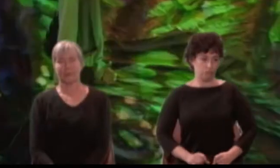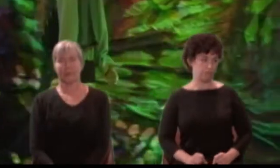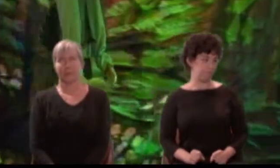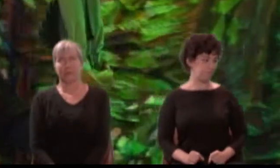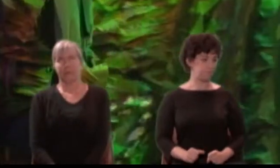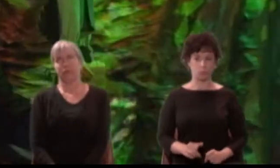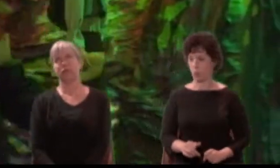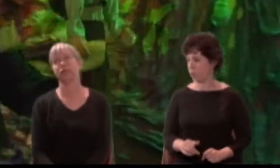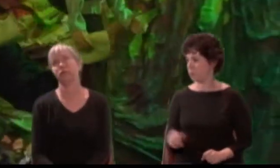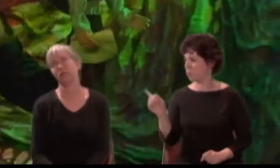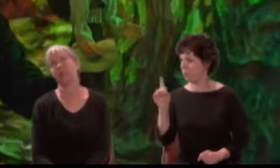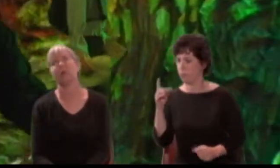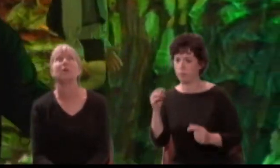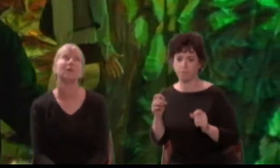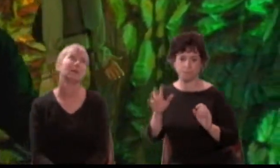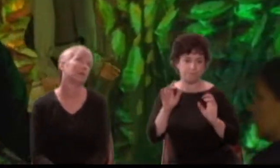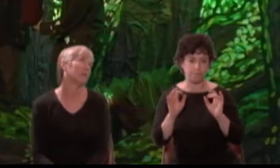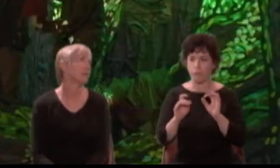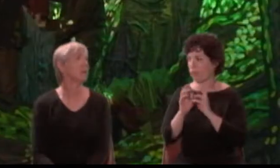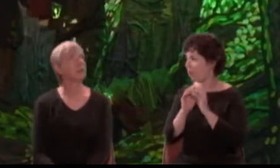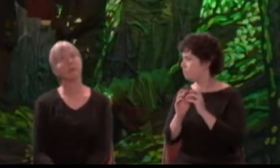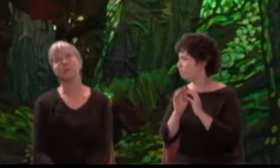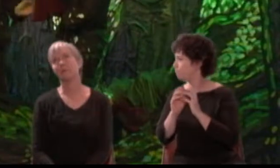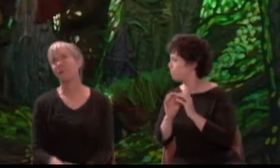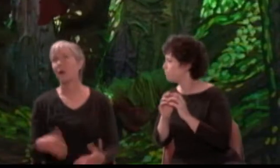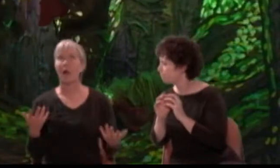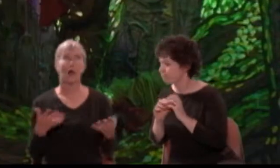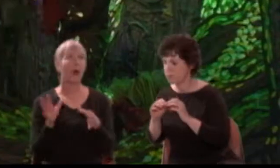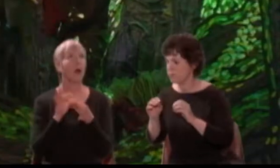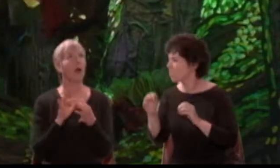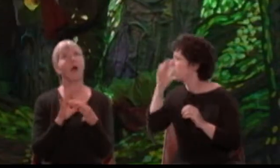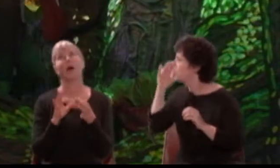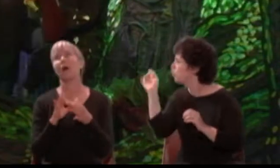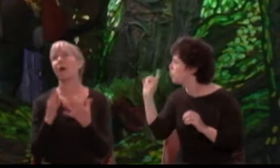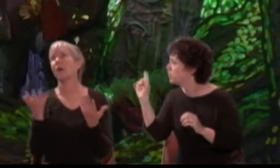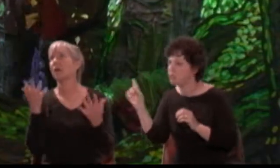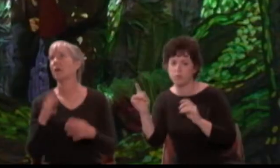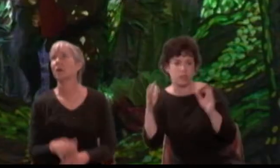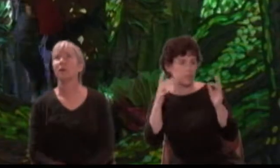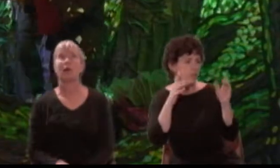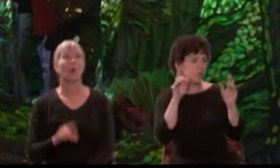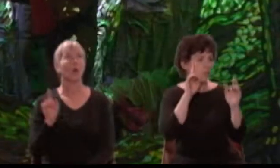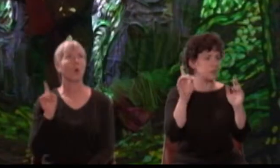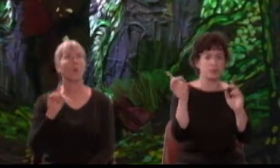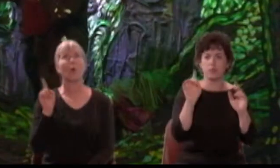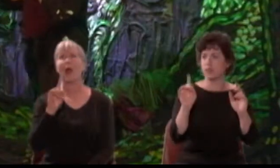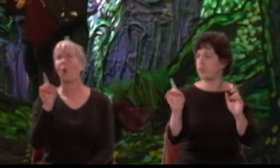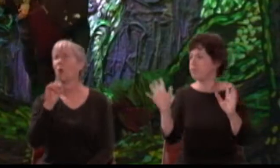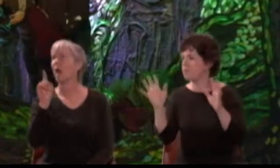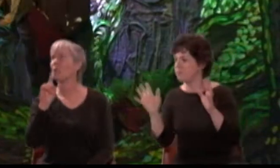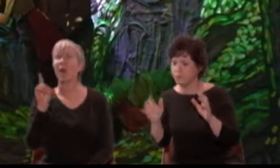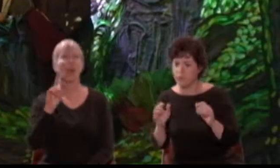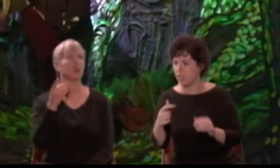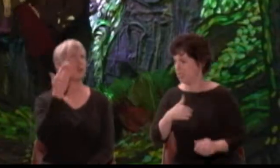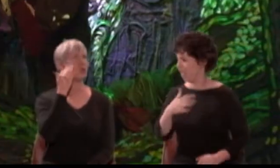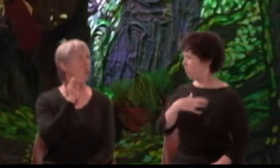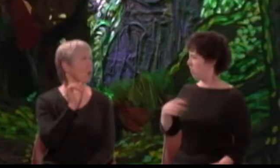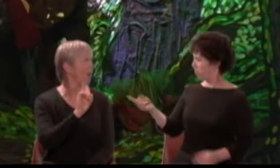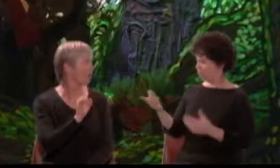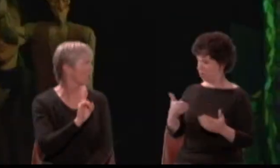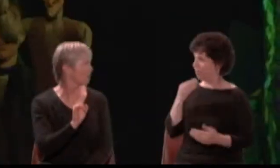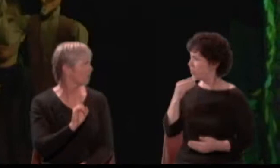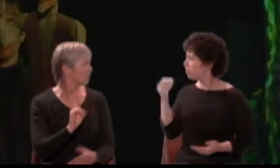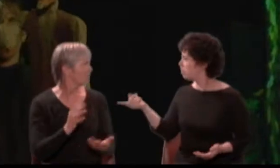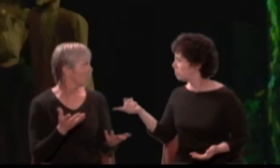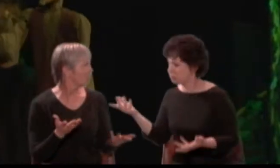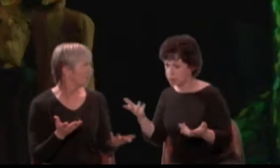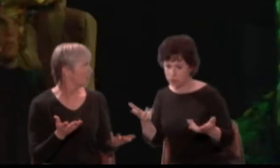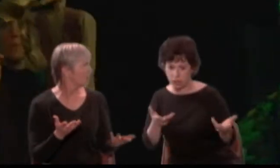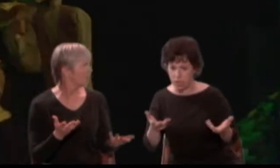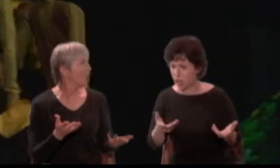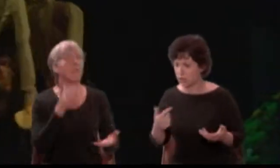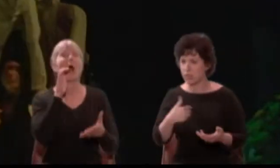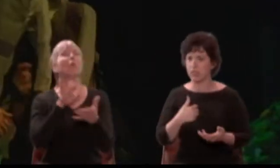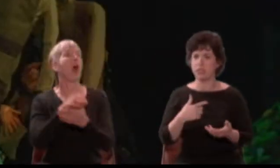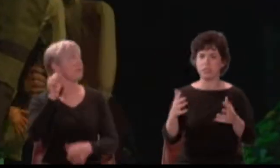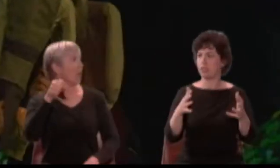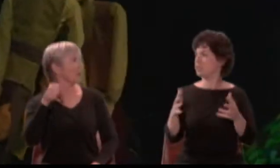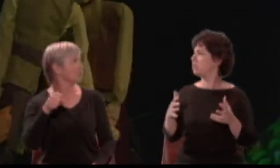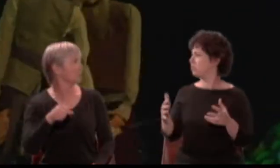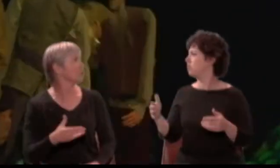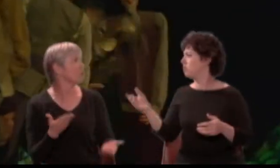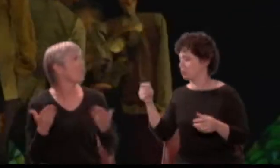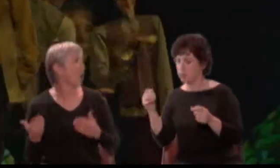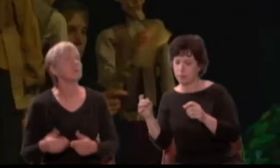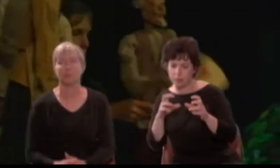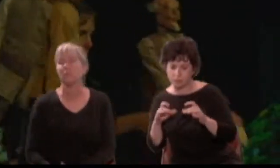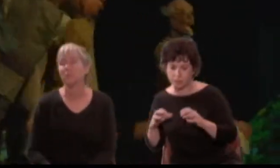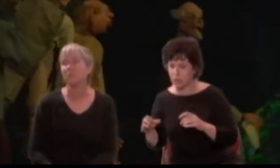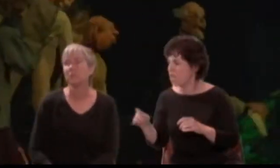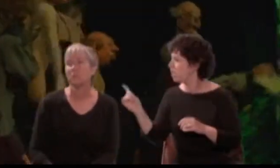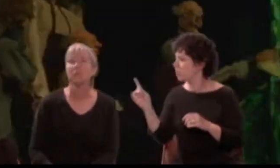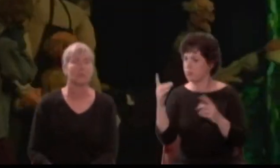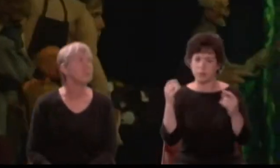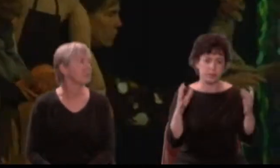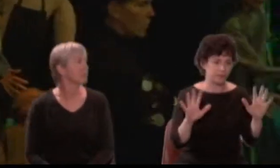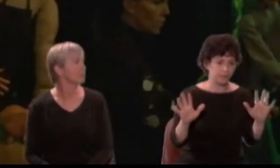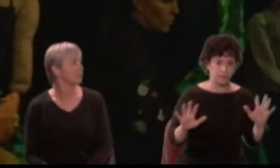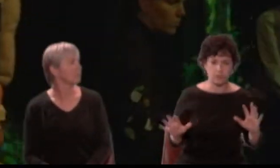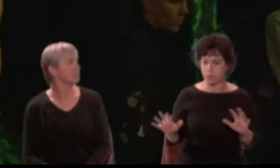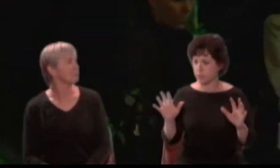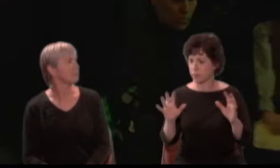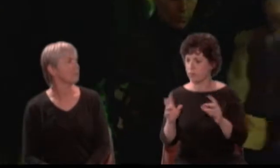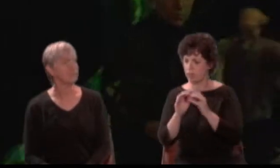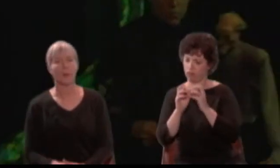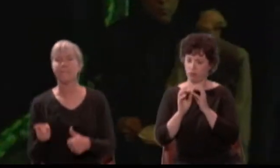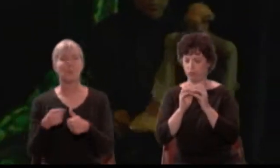[Sound of approaching crowd; various conversations at once]